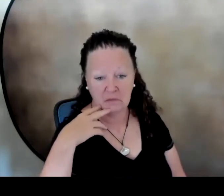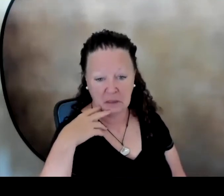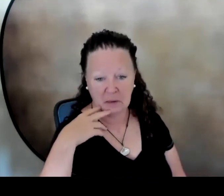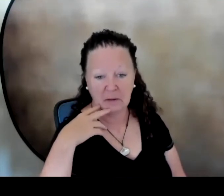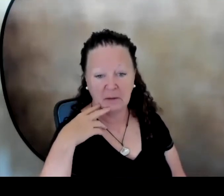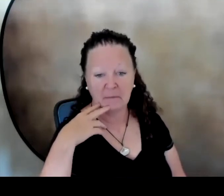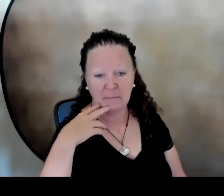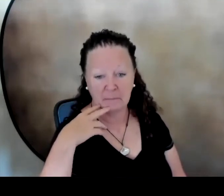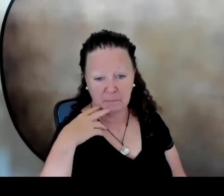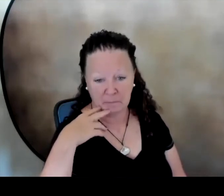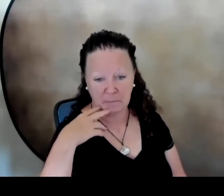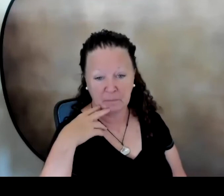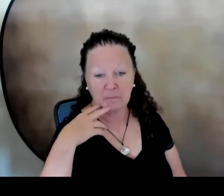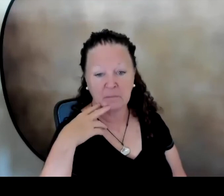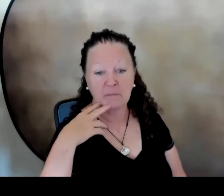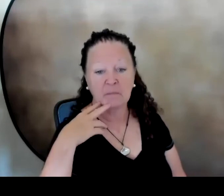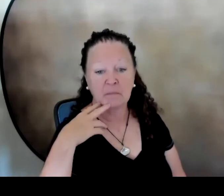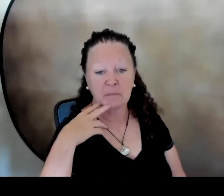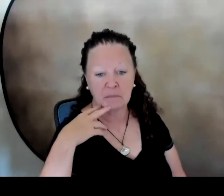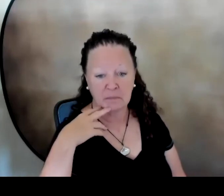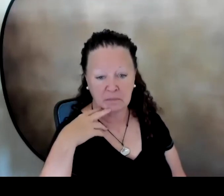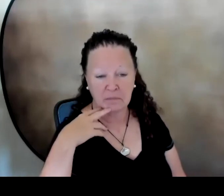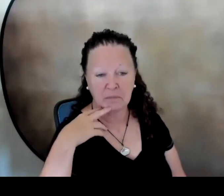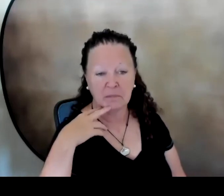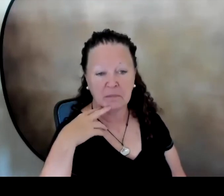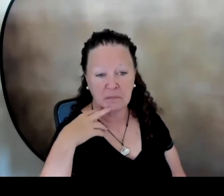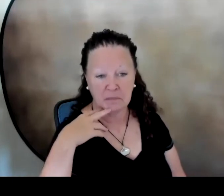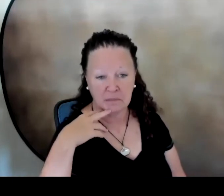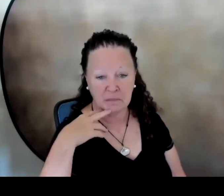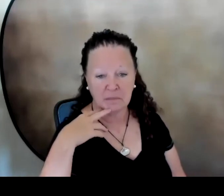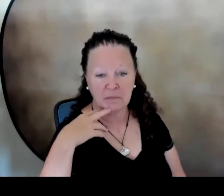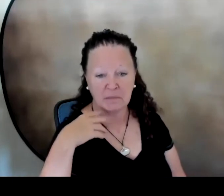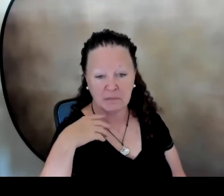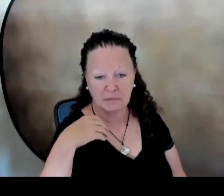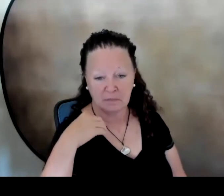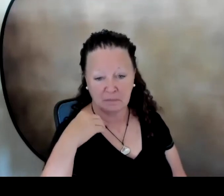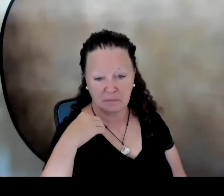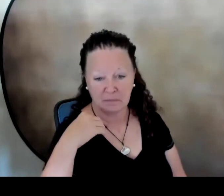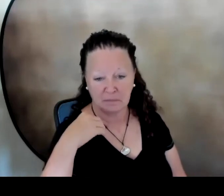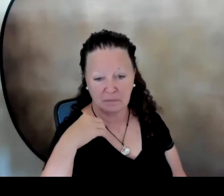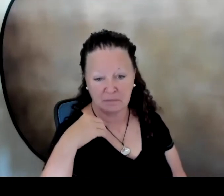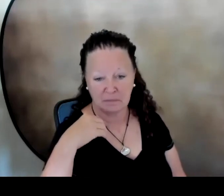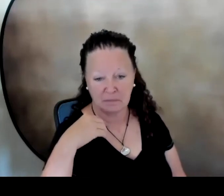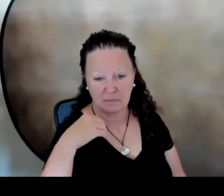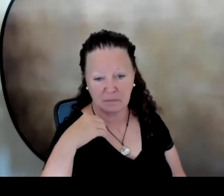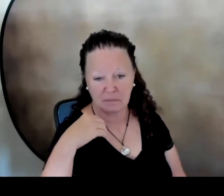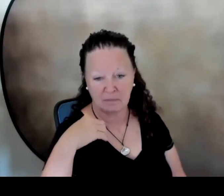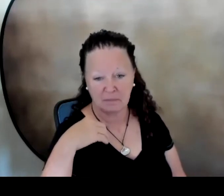And they're kind of particular. You have to well, my preferred method,